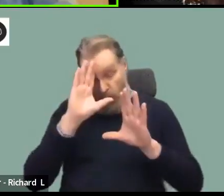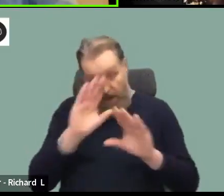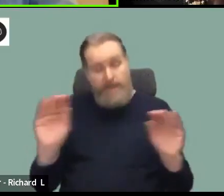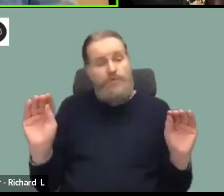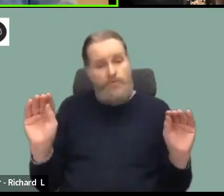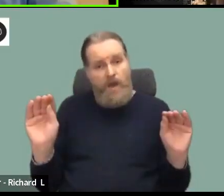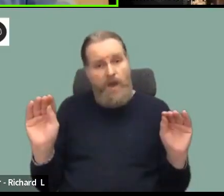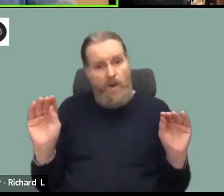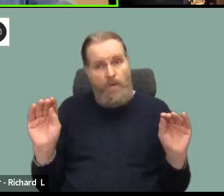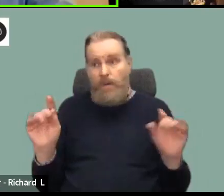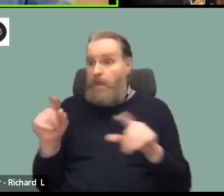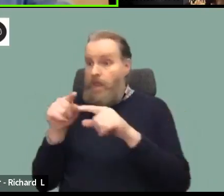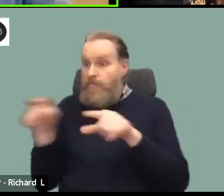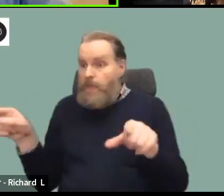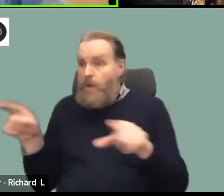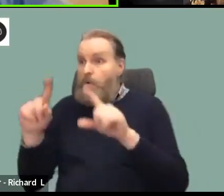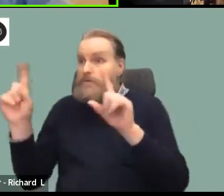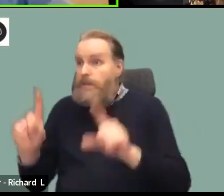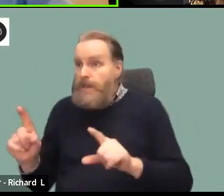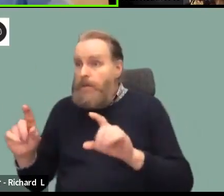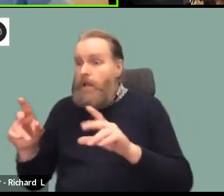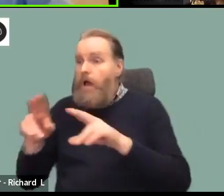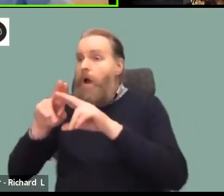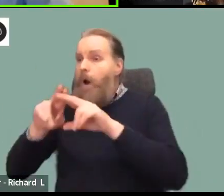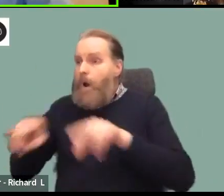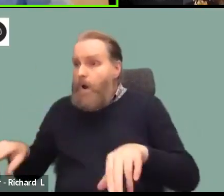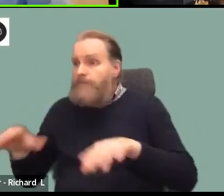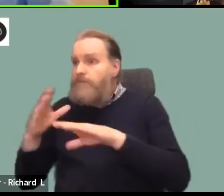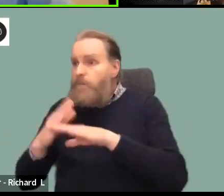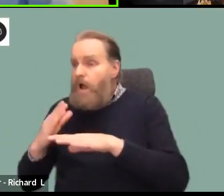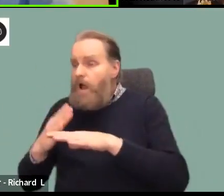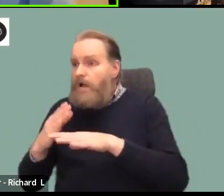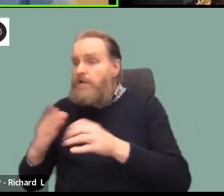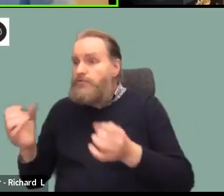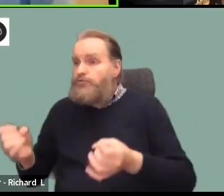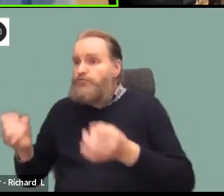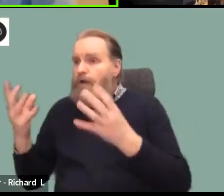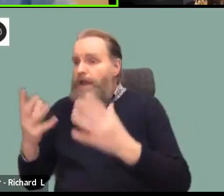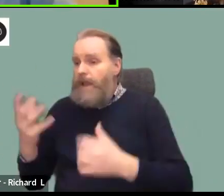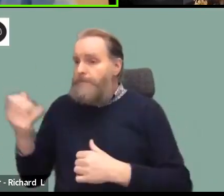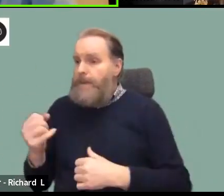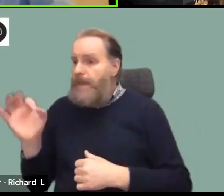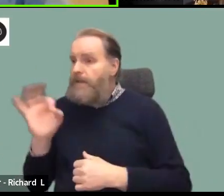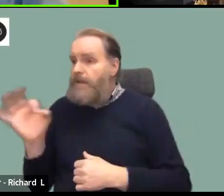It is an early notice of intent. nt so that people can understand the reasons why I asked question the reasons why I asked